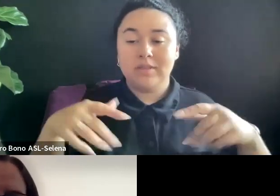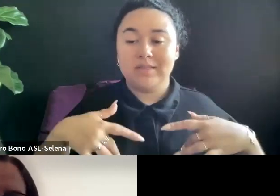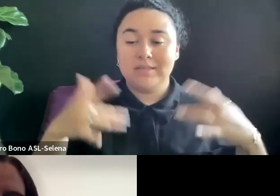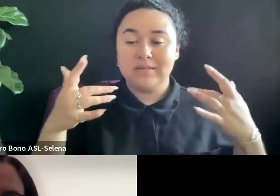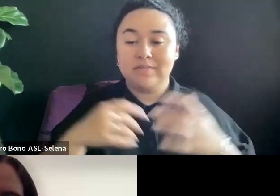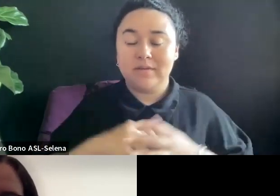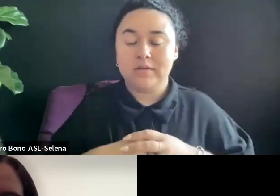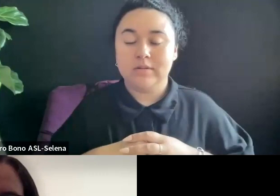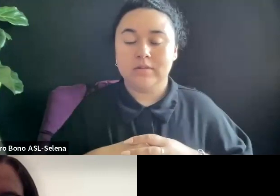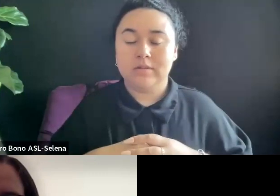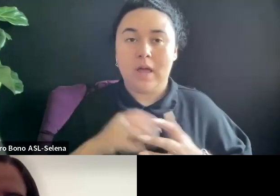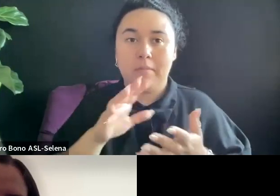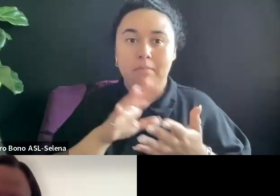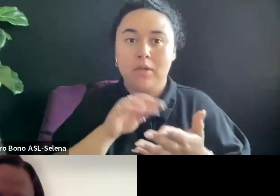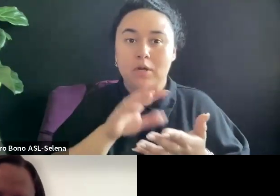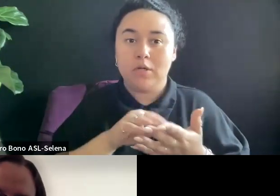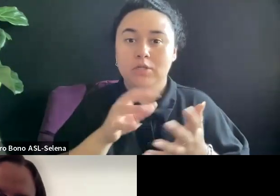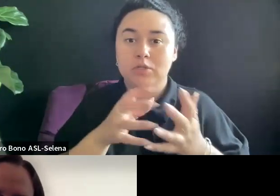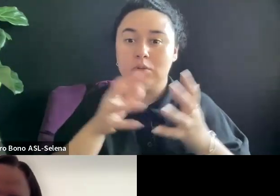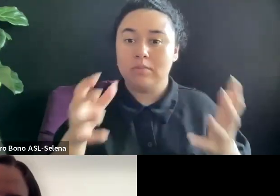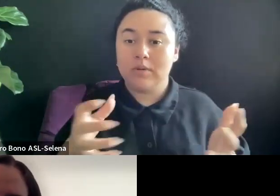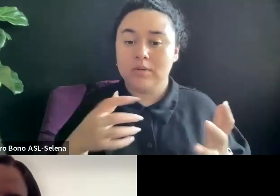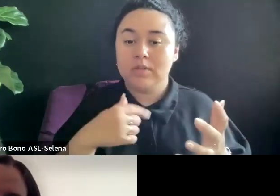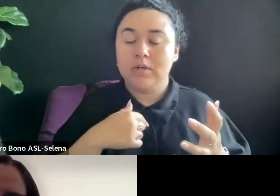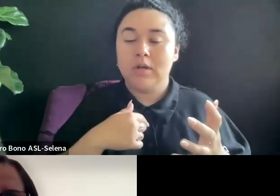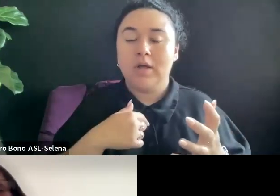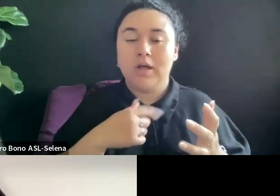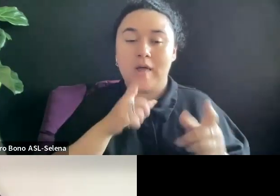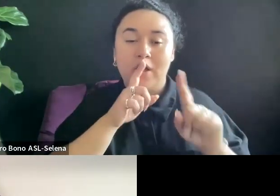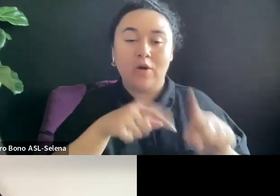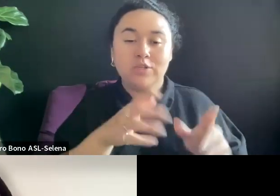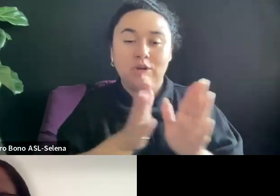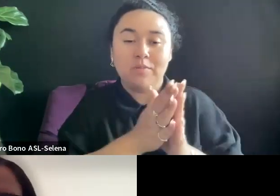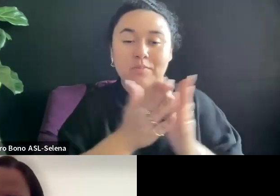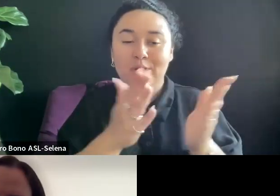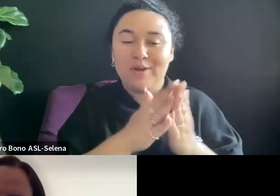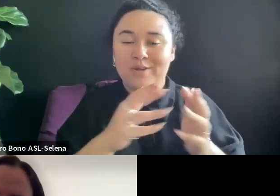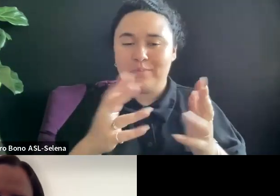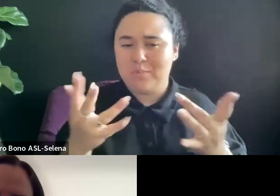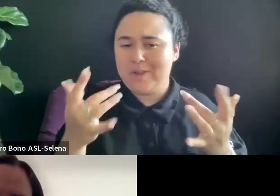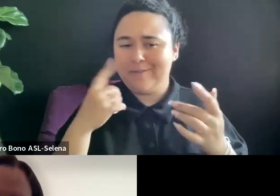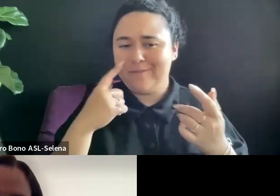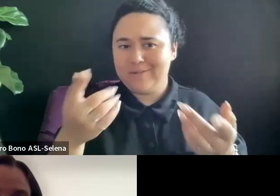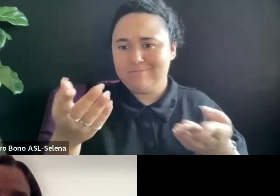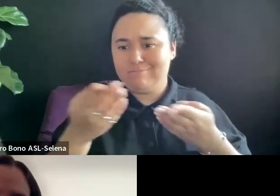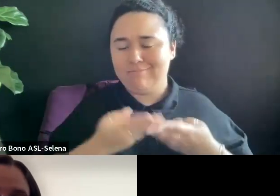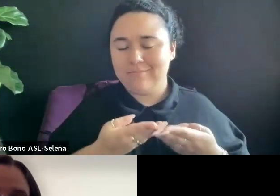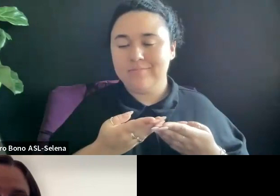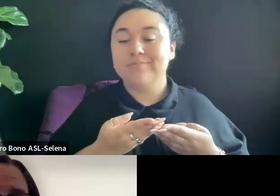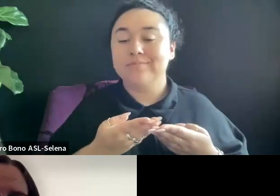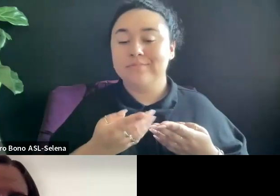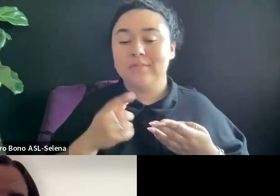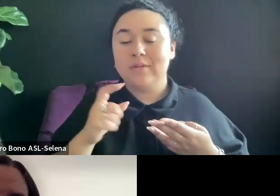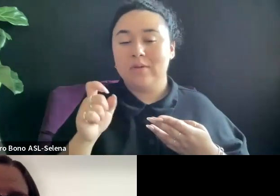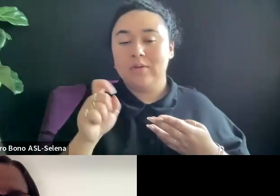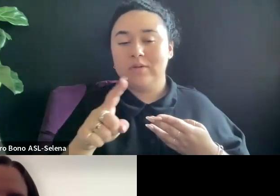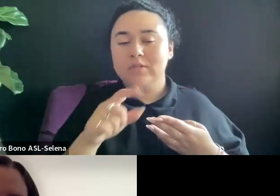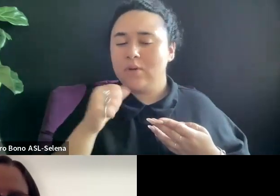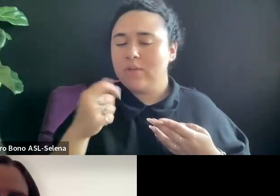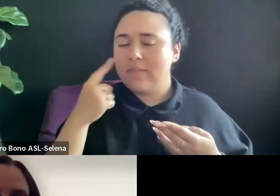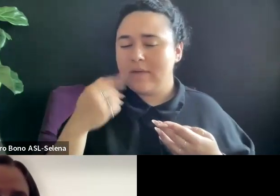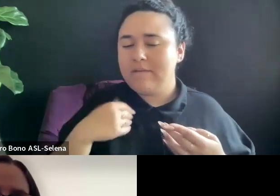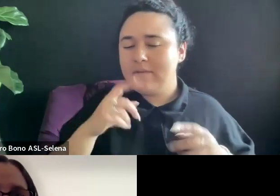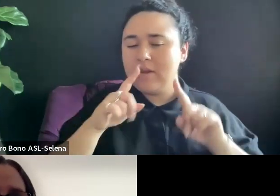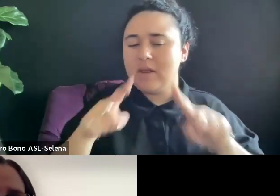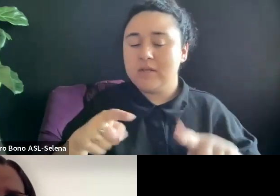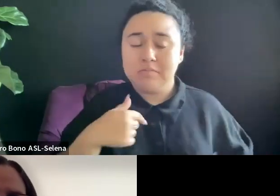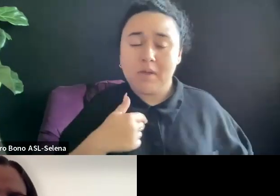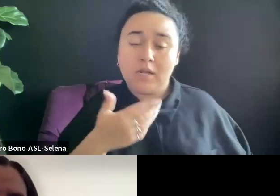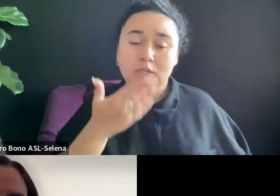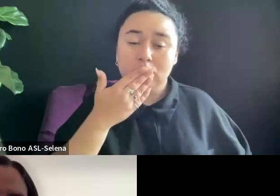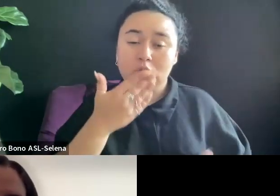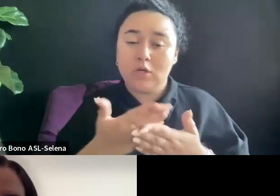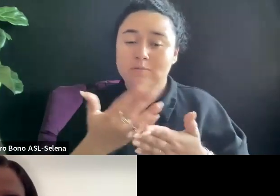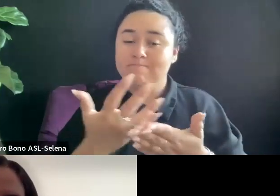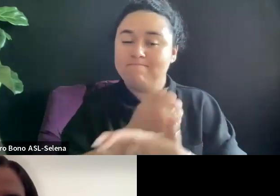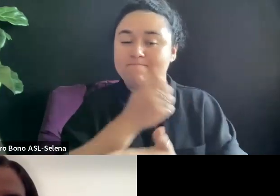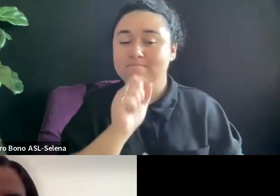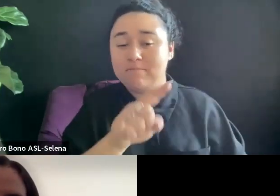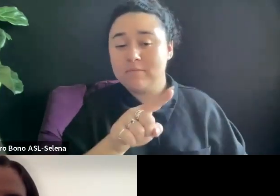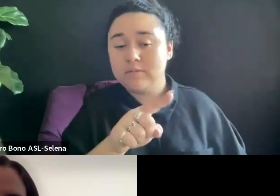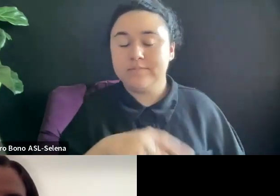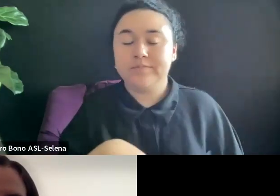I ORDERED YOUR BOOK BY THE WAY. MY QUESTION IS I DON'T KNOW IF THERE IS AN ANSWER BUT IT'S WORTH